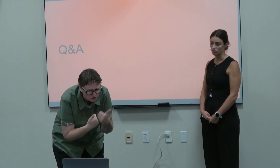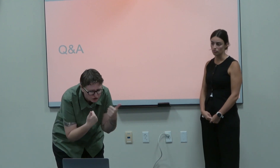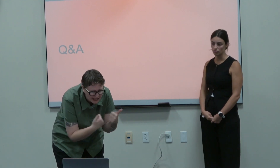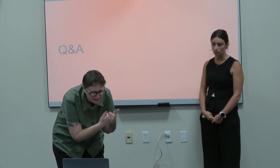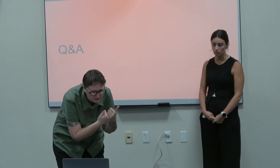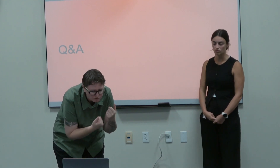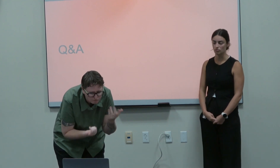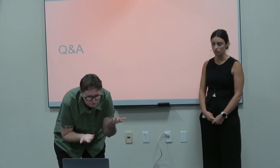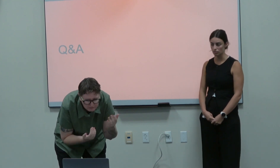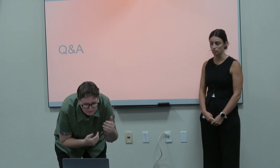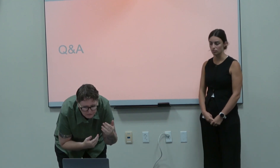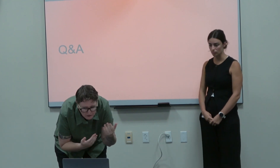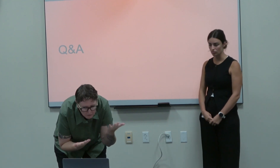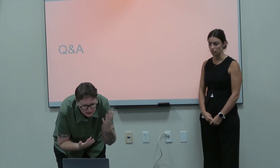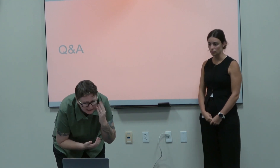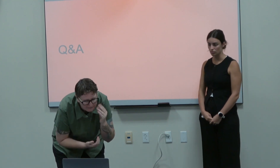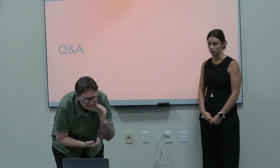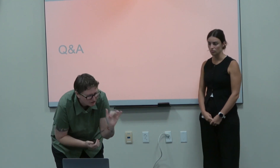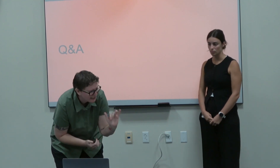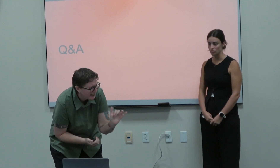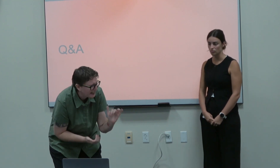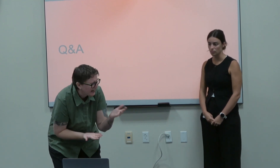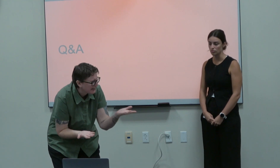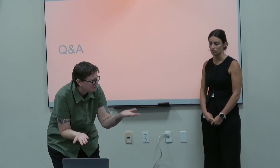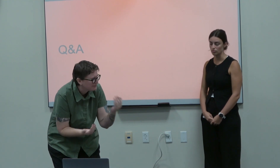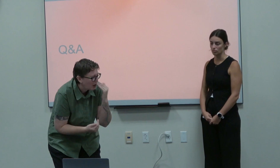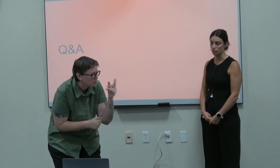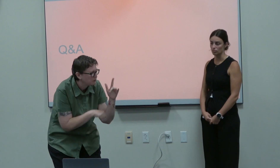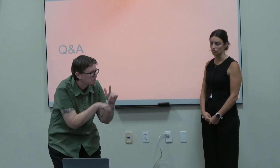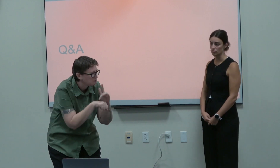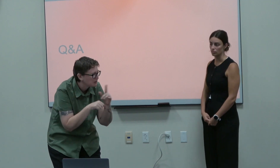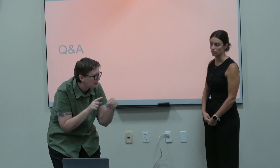what were the challenges and what was the overall experience like?